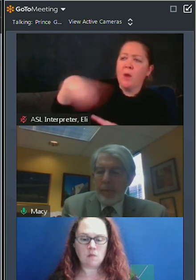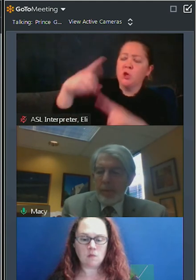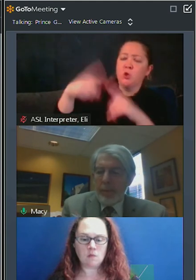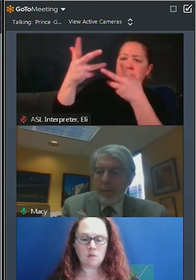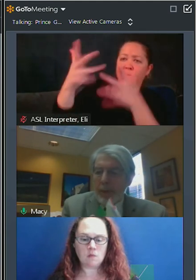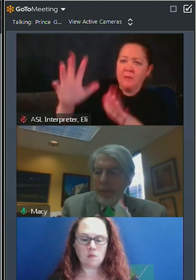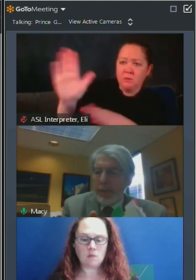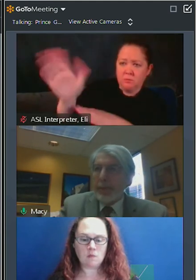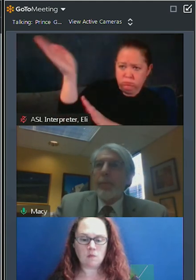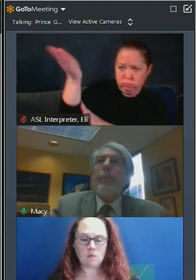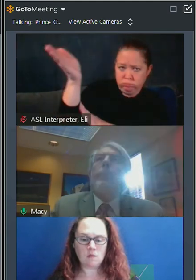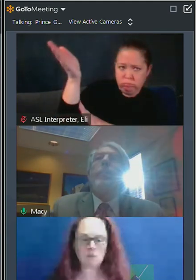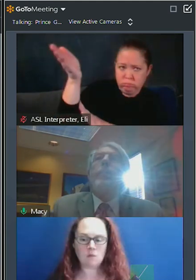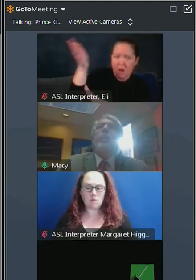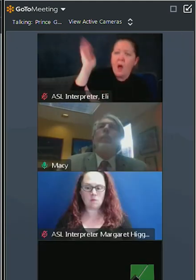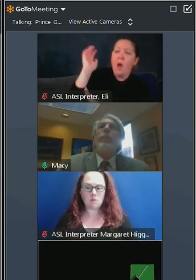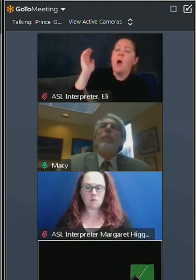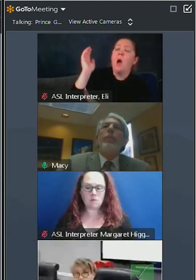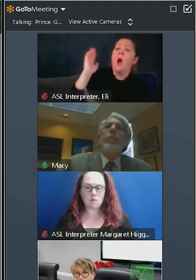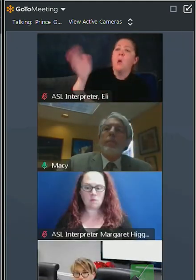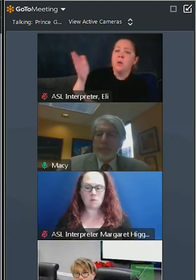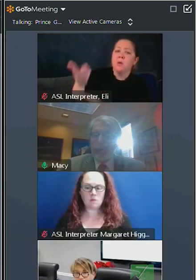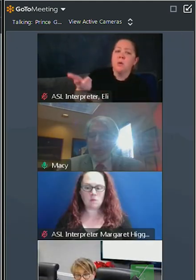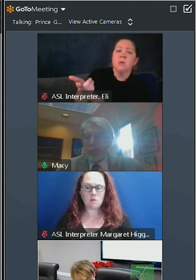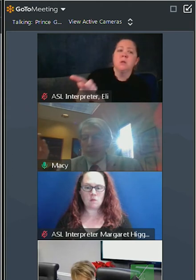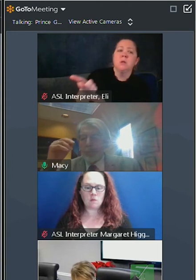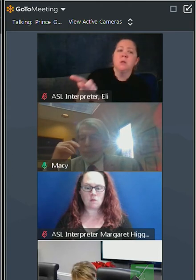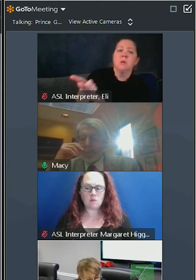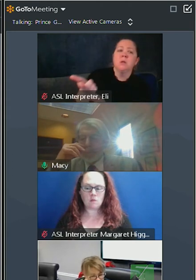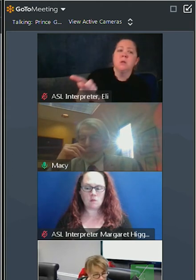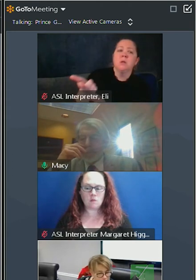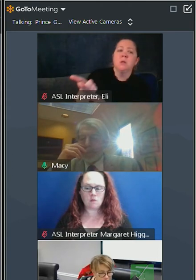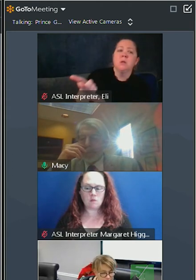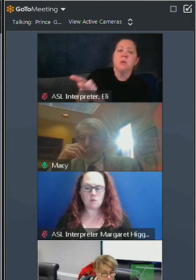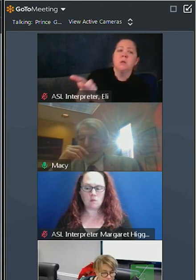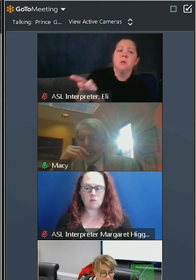I'm going to turn to one other speaker before you go down your list and the re, and I'm trying to this speaker,